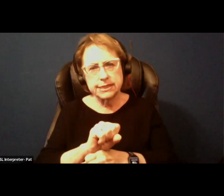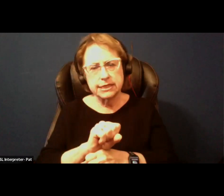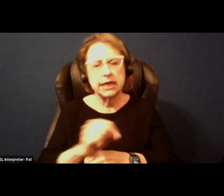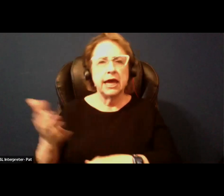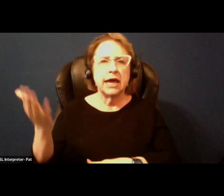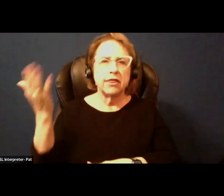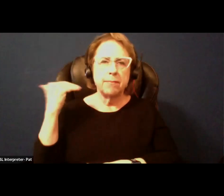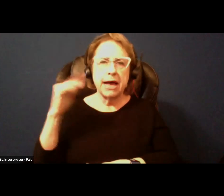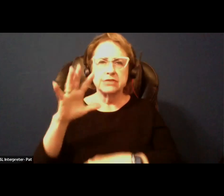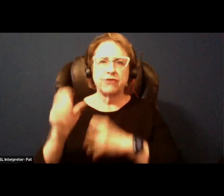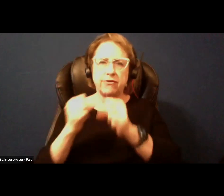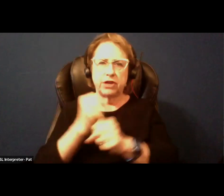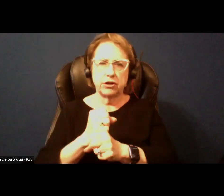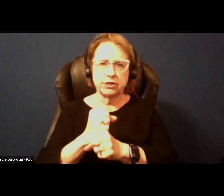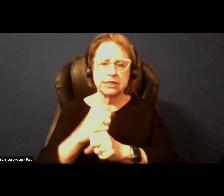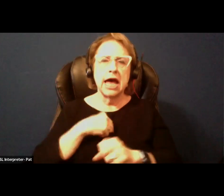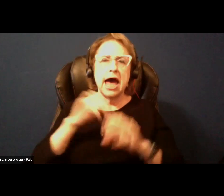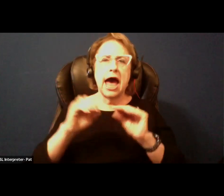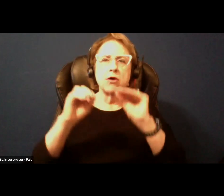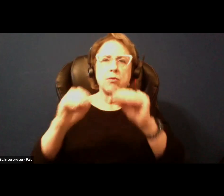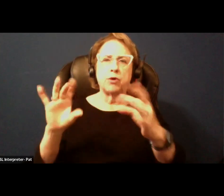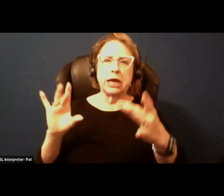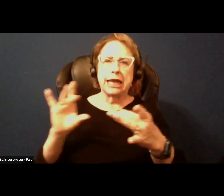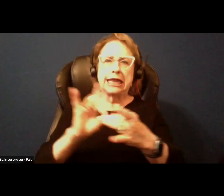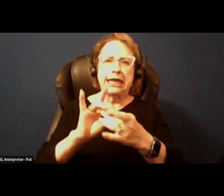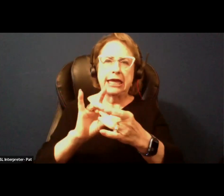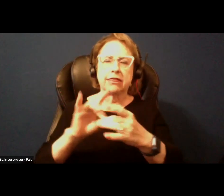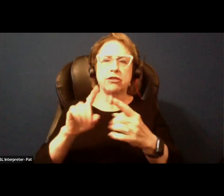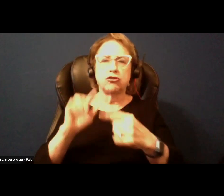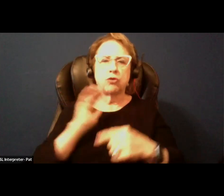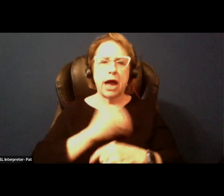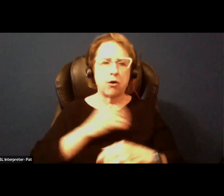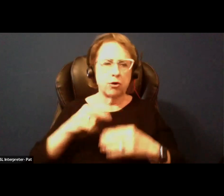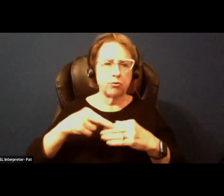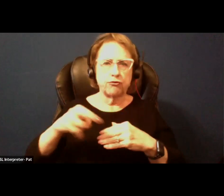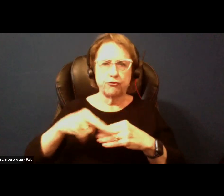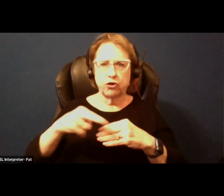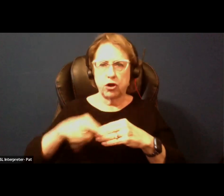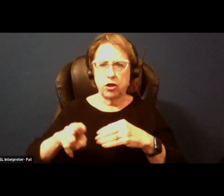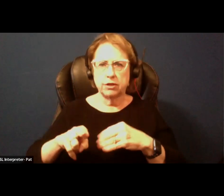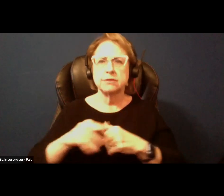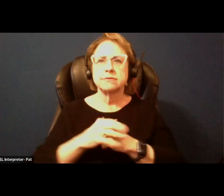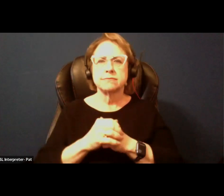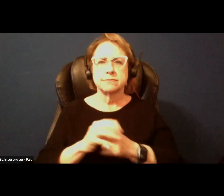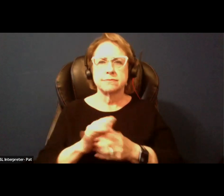our referral hall if you're looking for workers right now, that already have some skills. We are